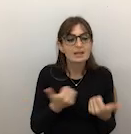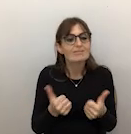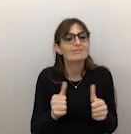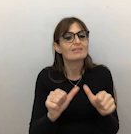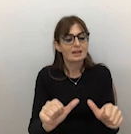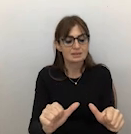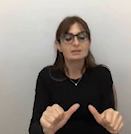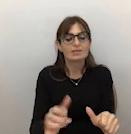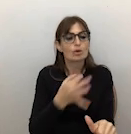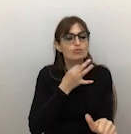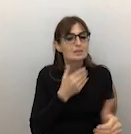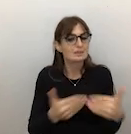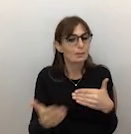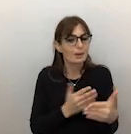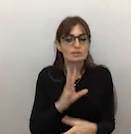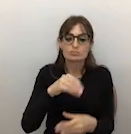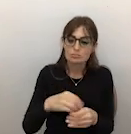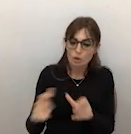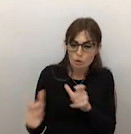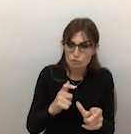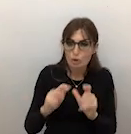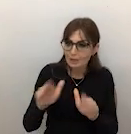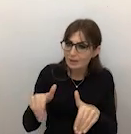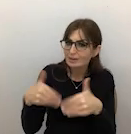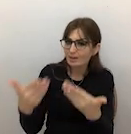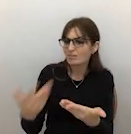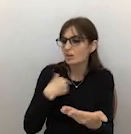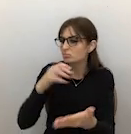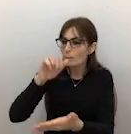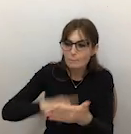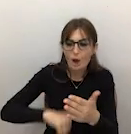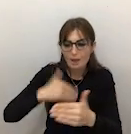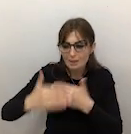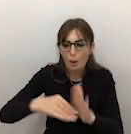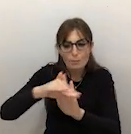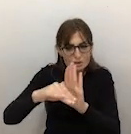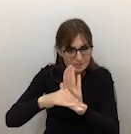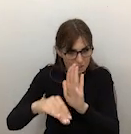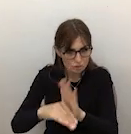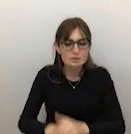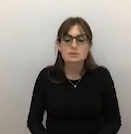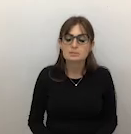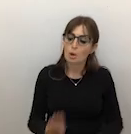Examples of internal controls include financial delegations or purchasing procedures. The board is responsible